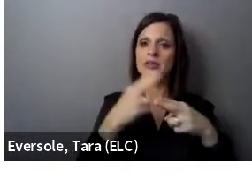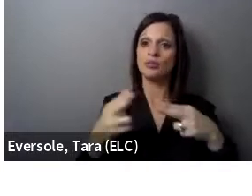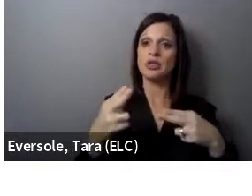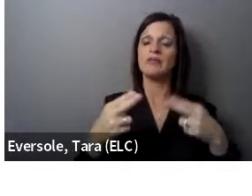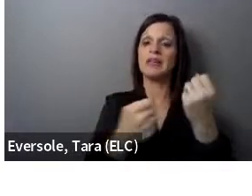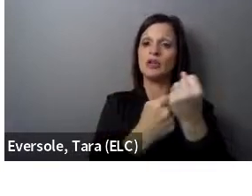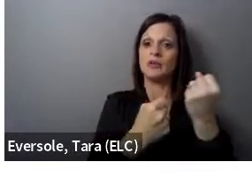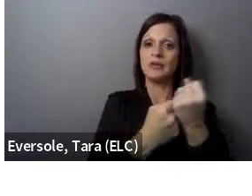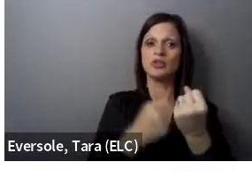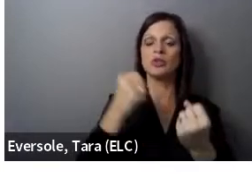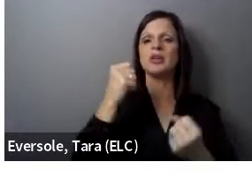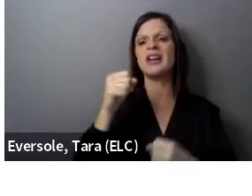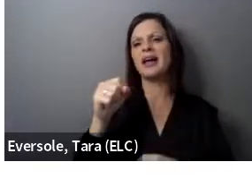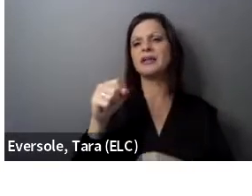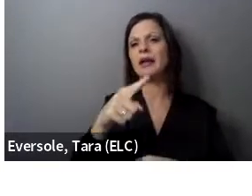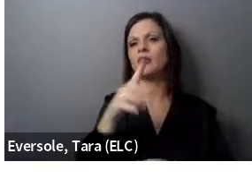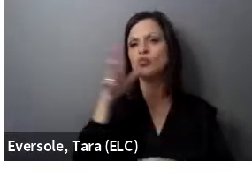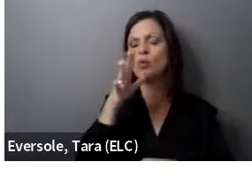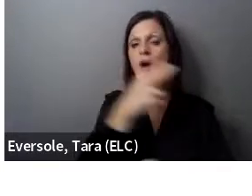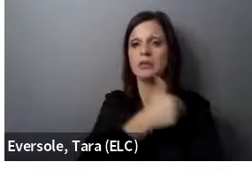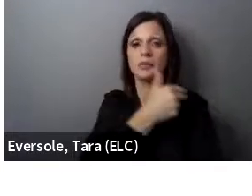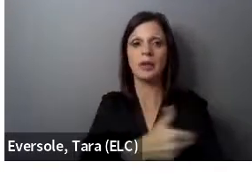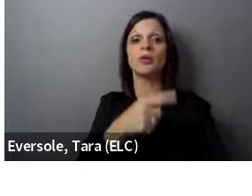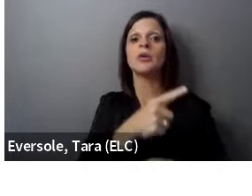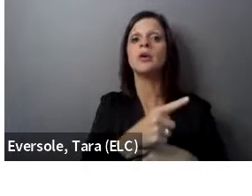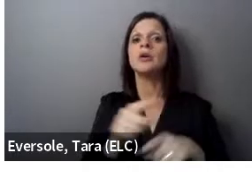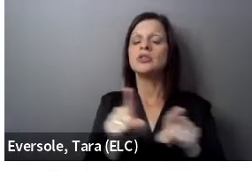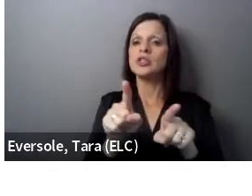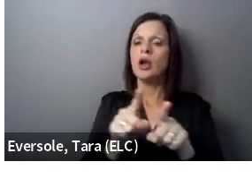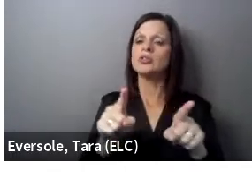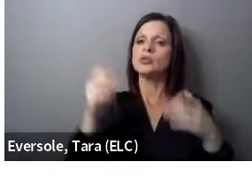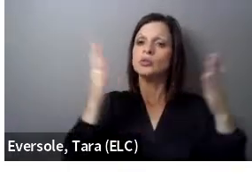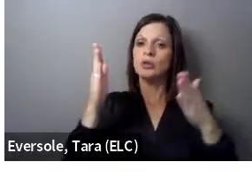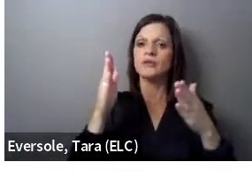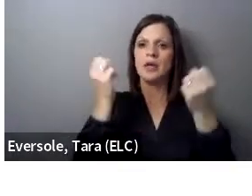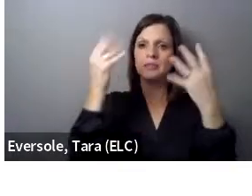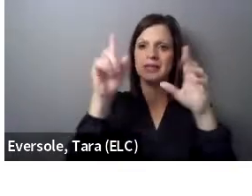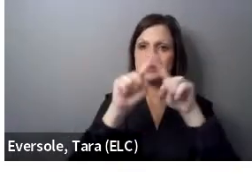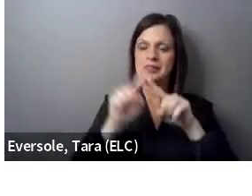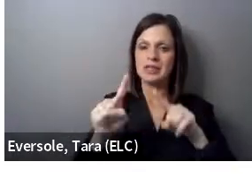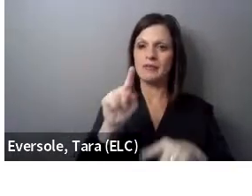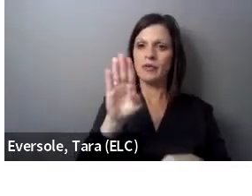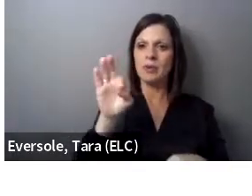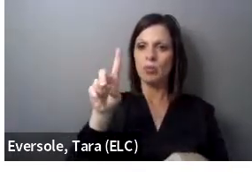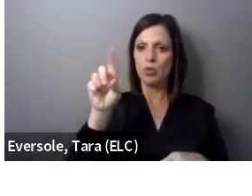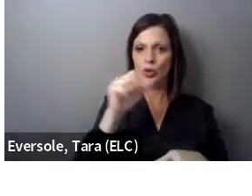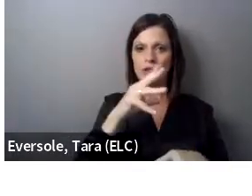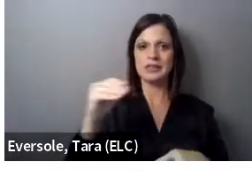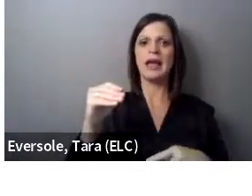at a rural health hospital. She has also served on several boards such as ASAP and helped organize